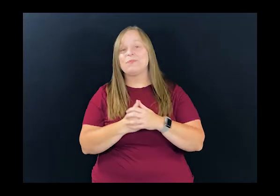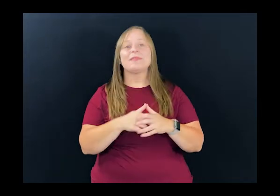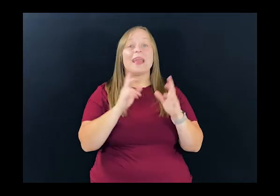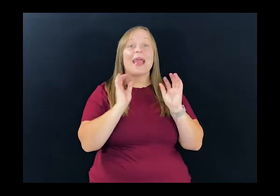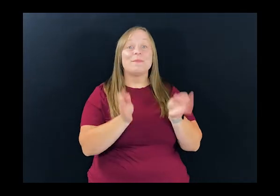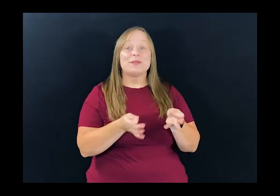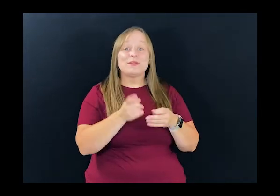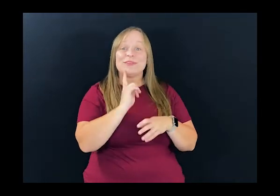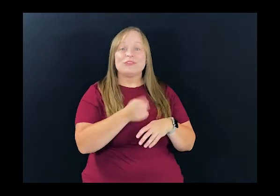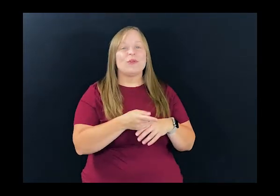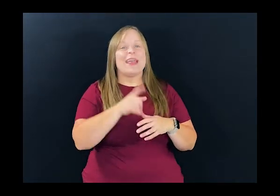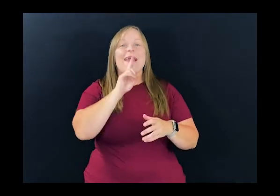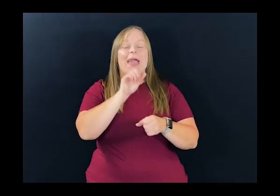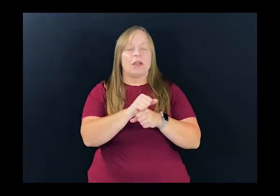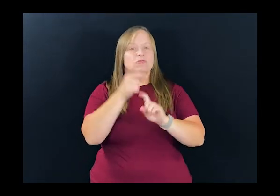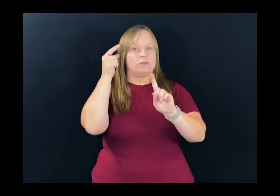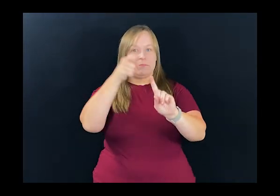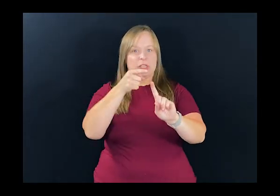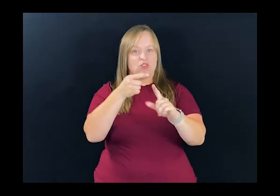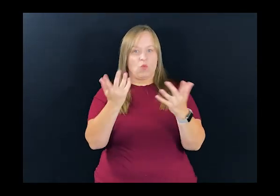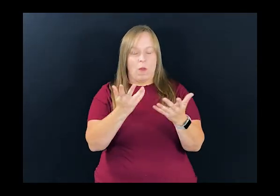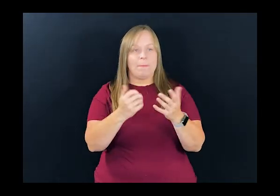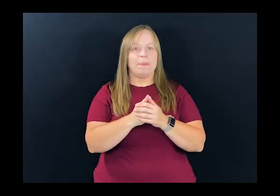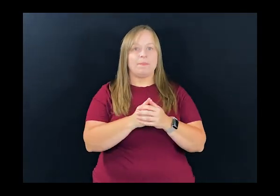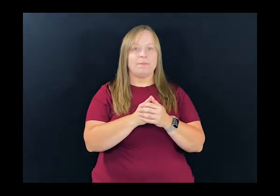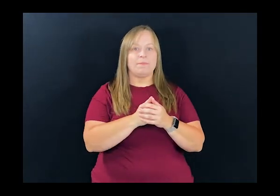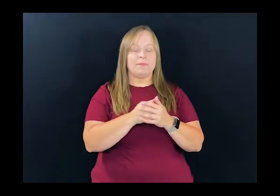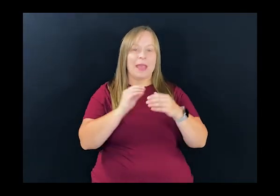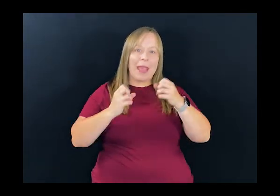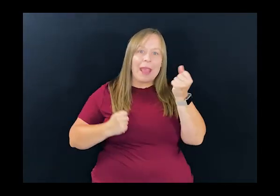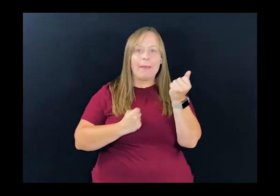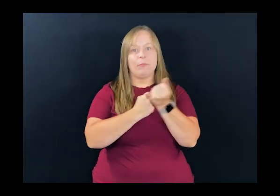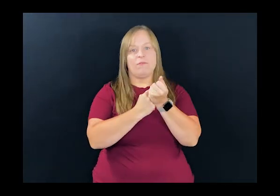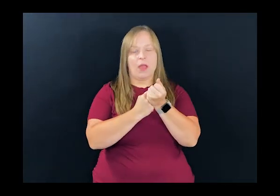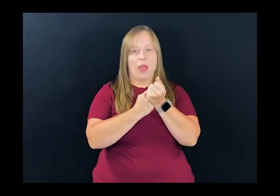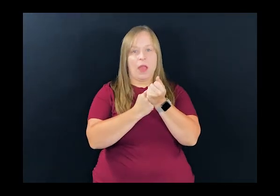[Donna] Absolutely. So the actual mission of it is just that it's to amplify.